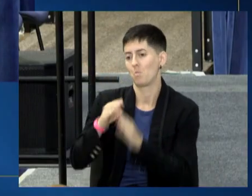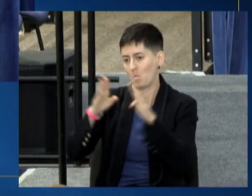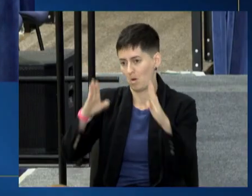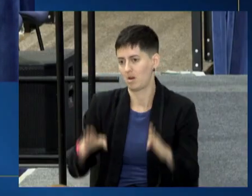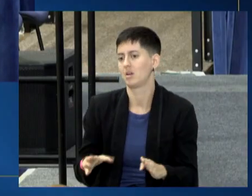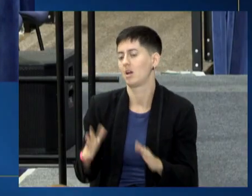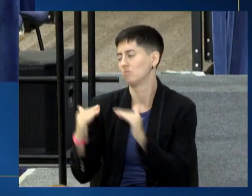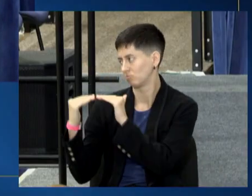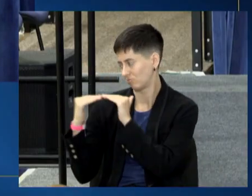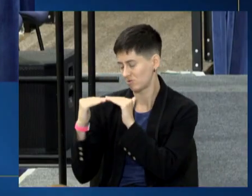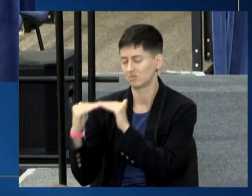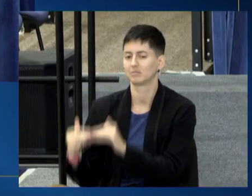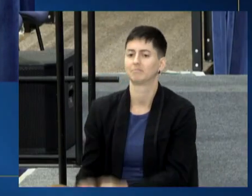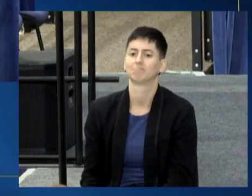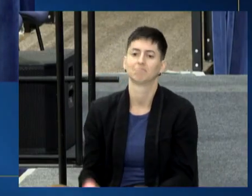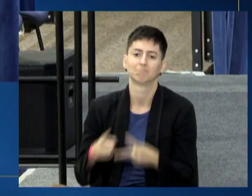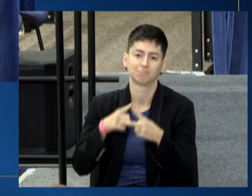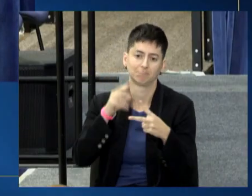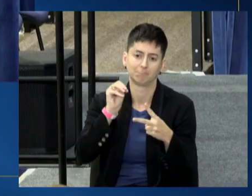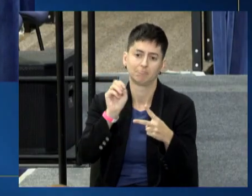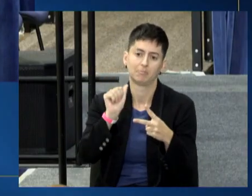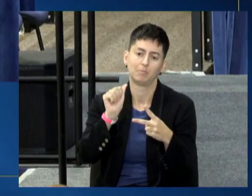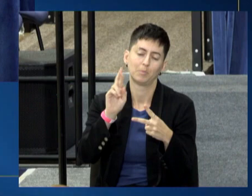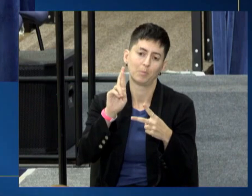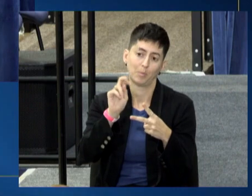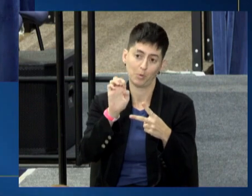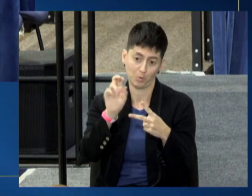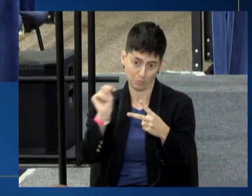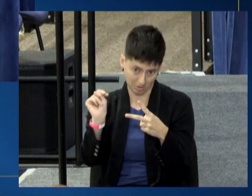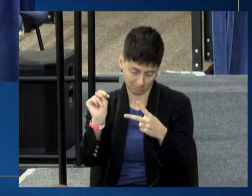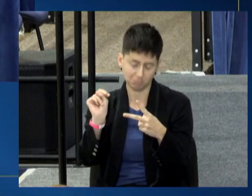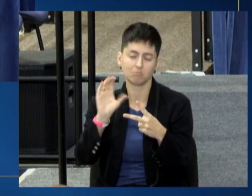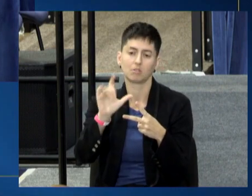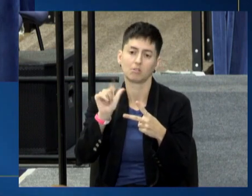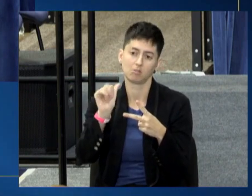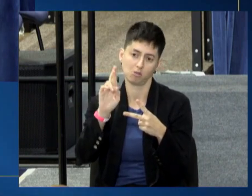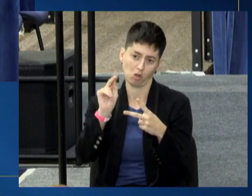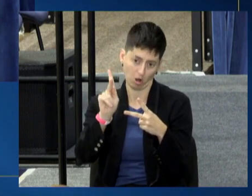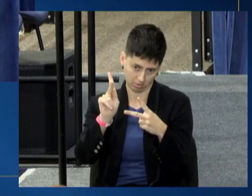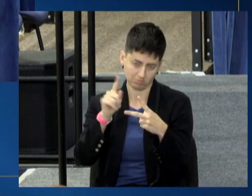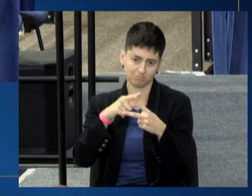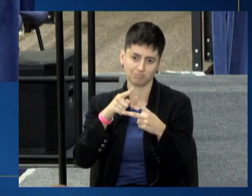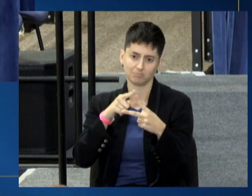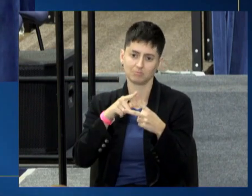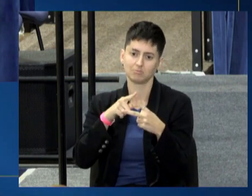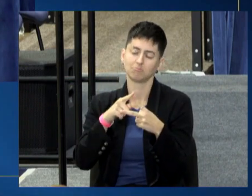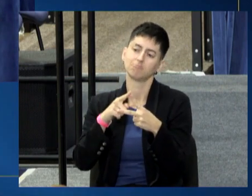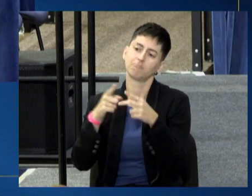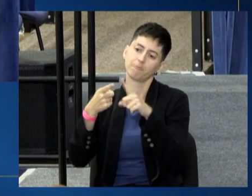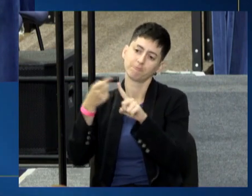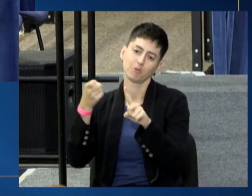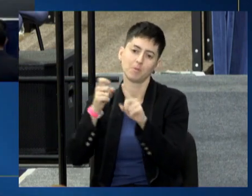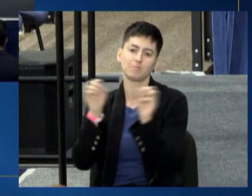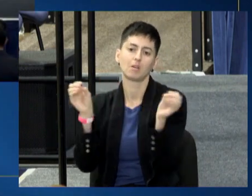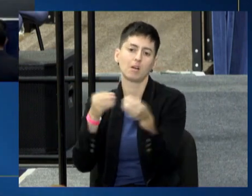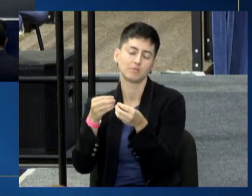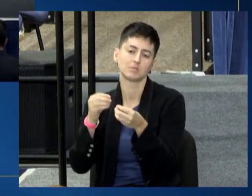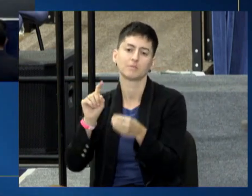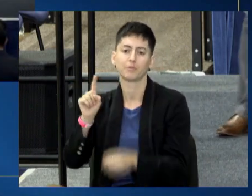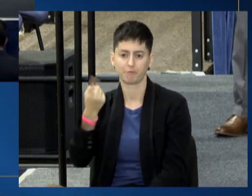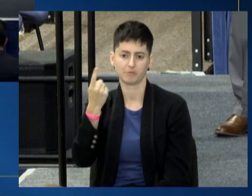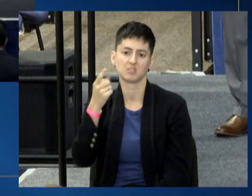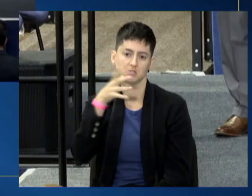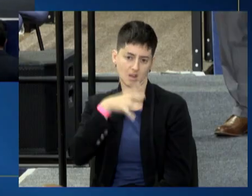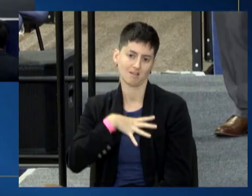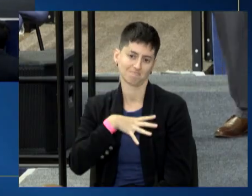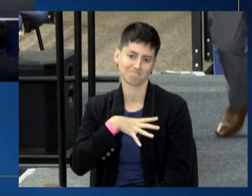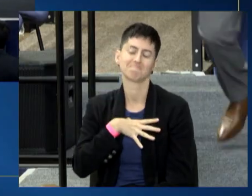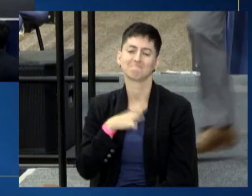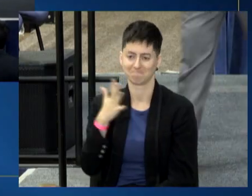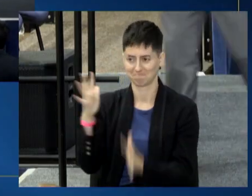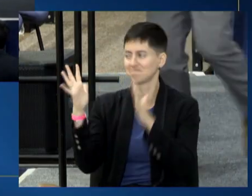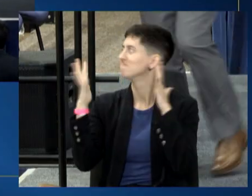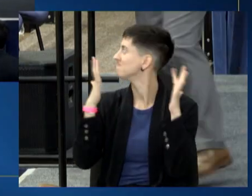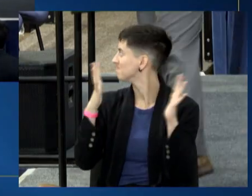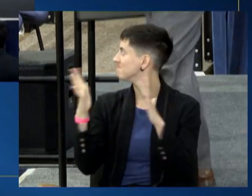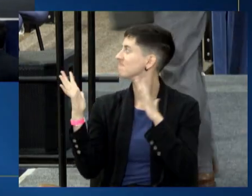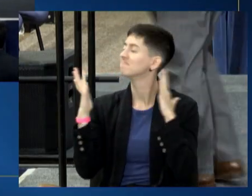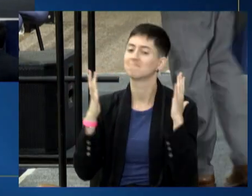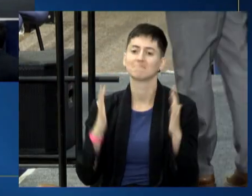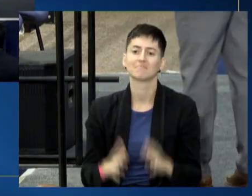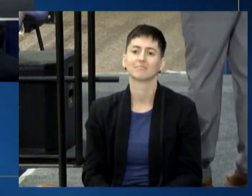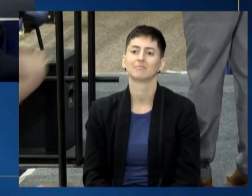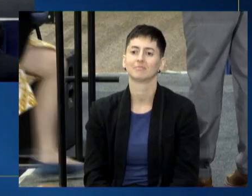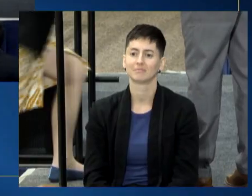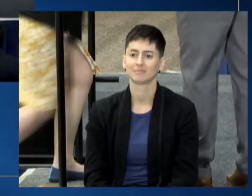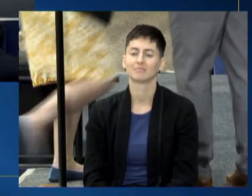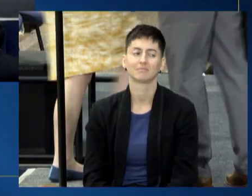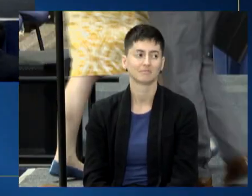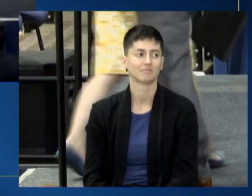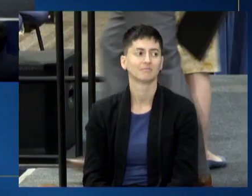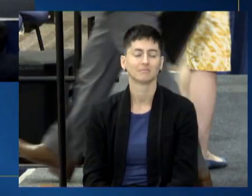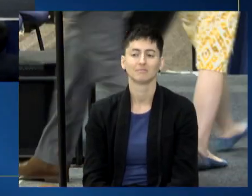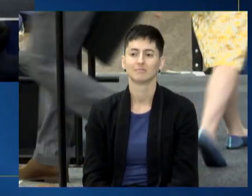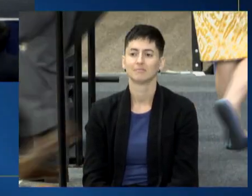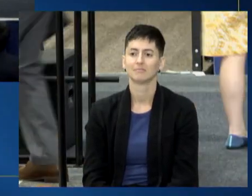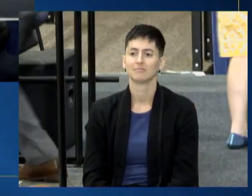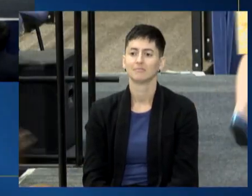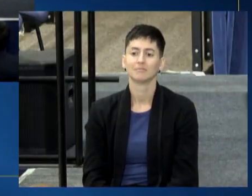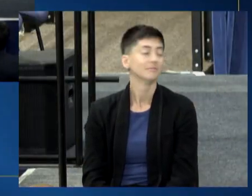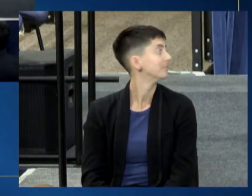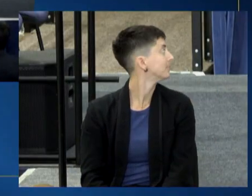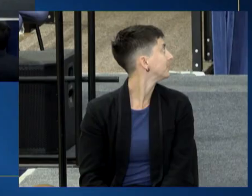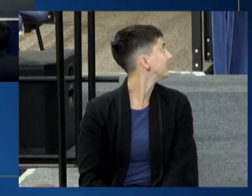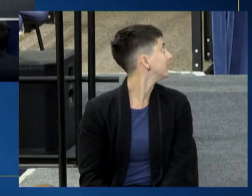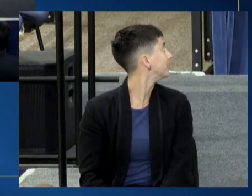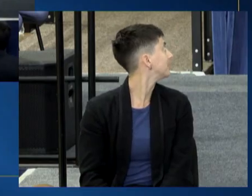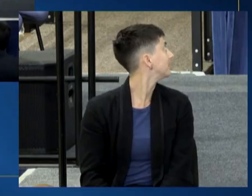we have Maureen Clark-Szemborski with the Office of the First Lady. Maureen.